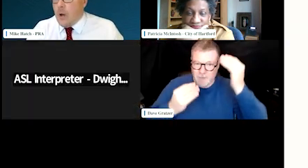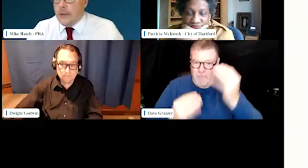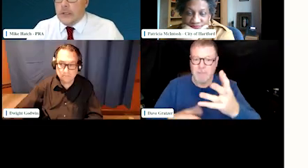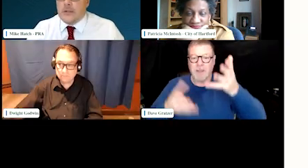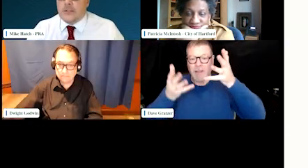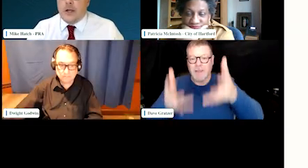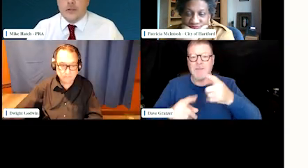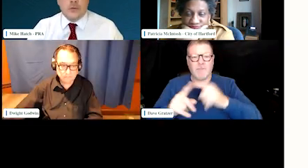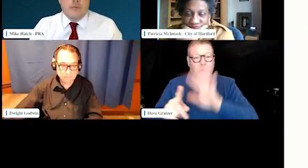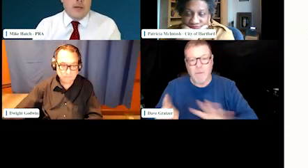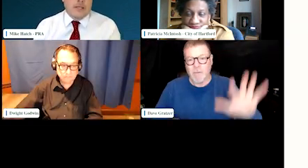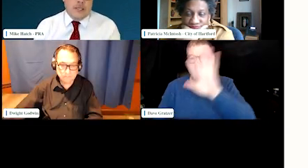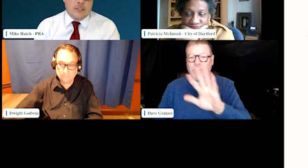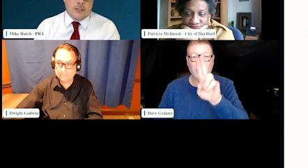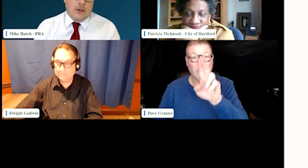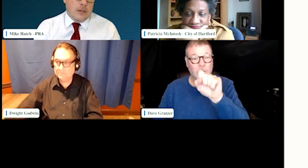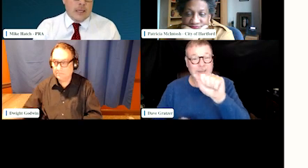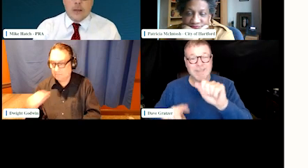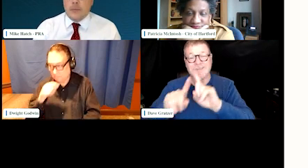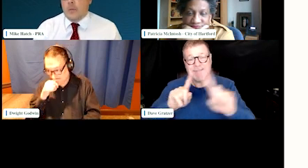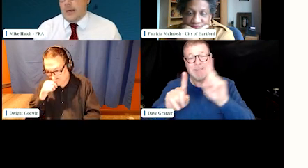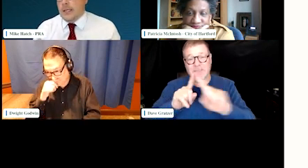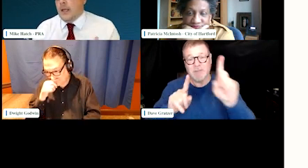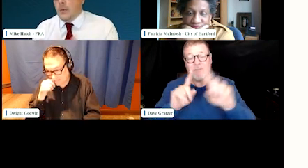from all across the country of organizations that are getting up and running,